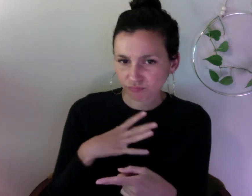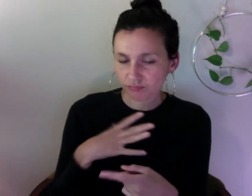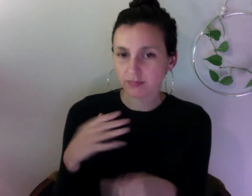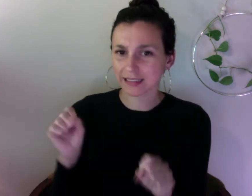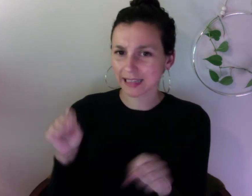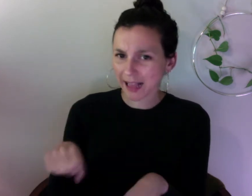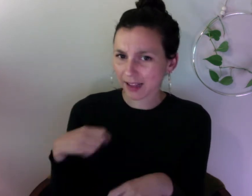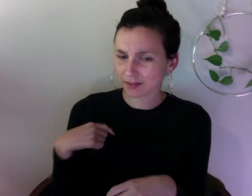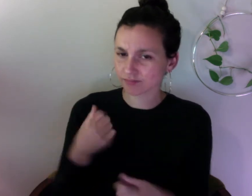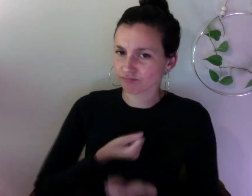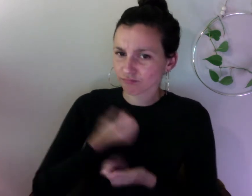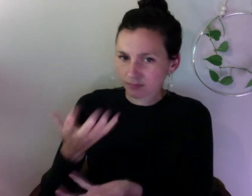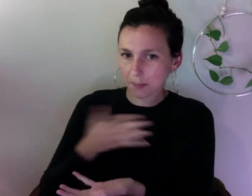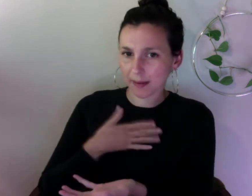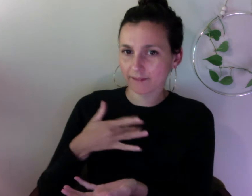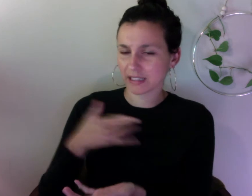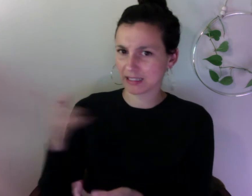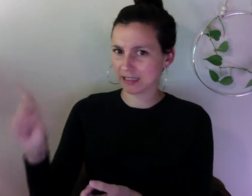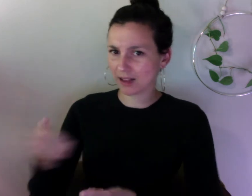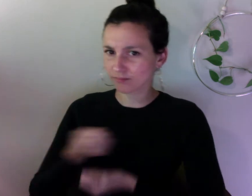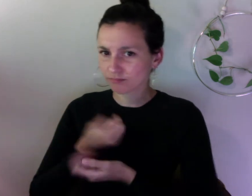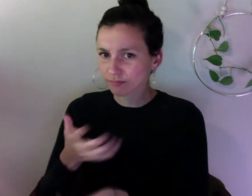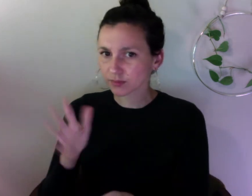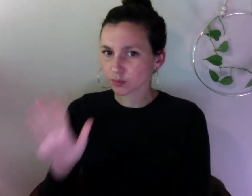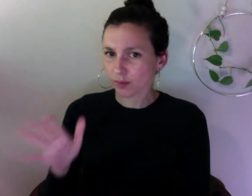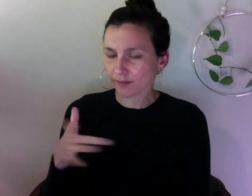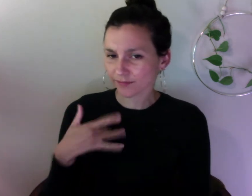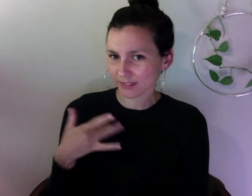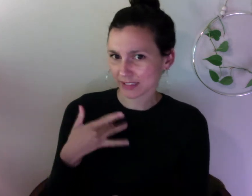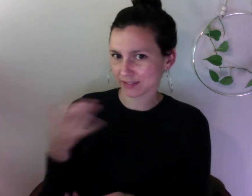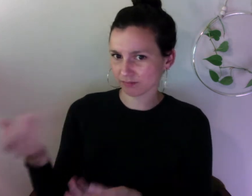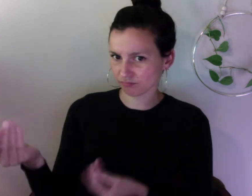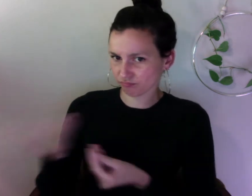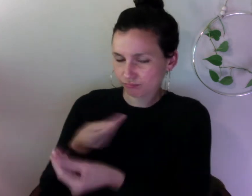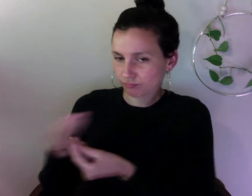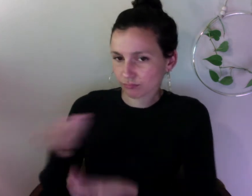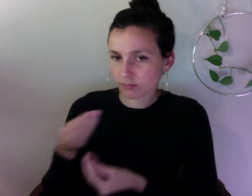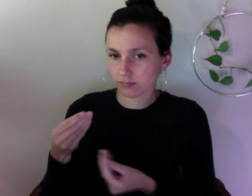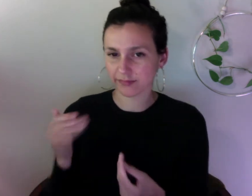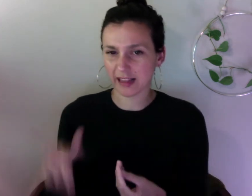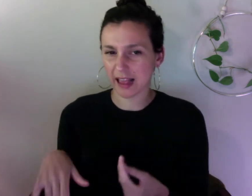and being able to share feelings are signs of healthy communication.